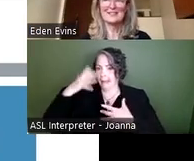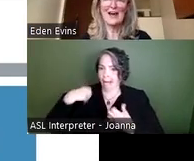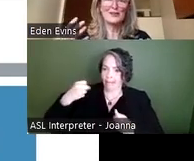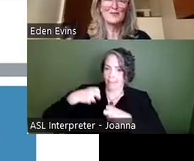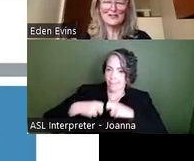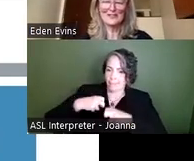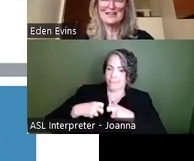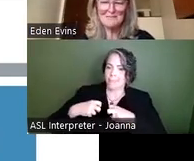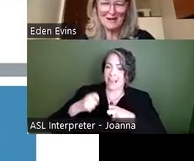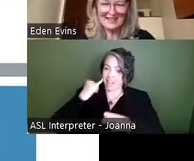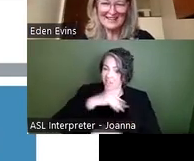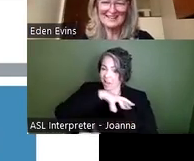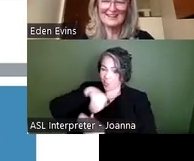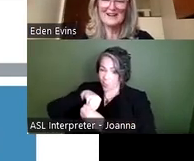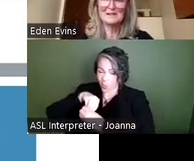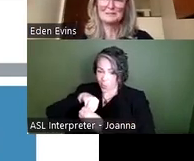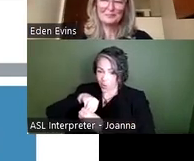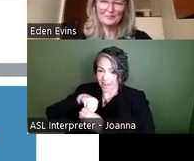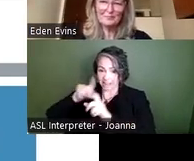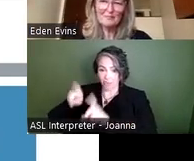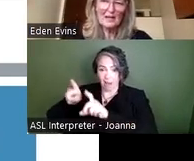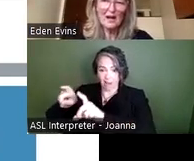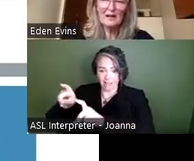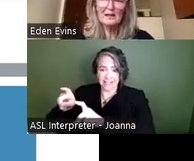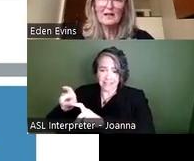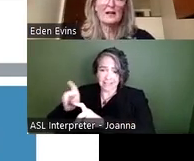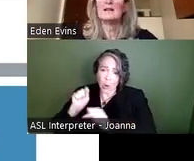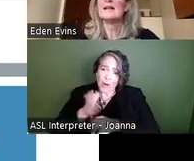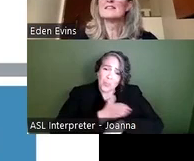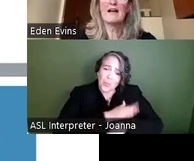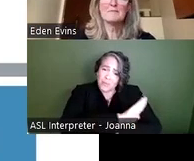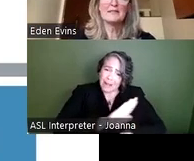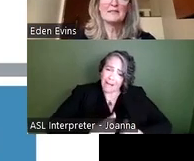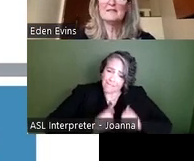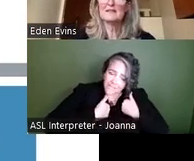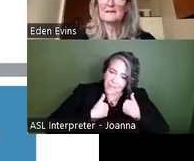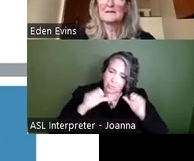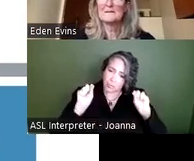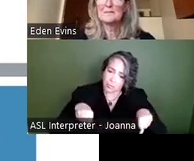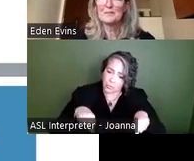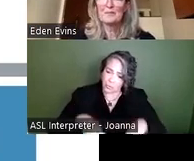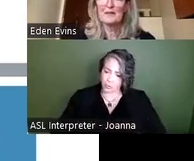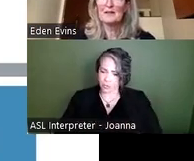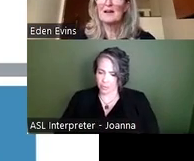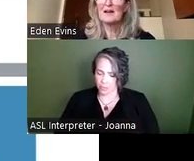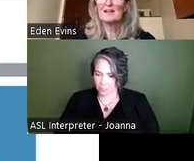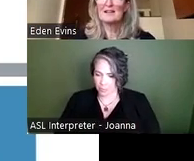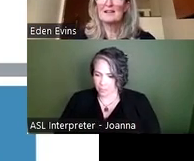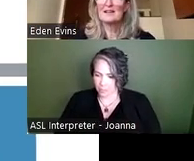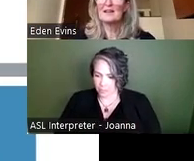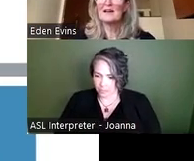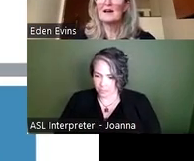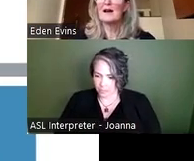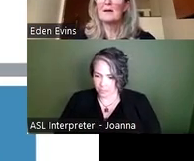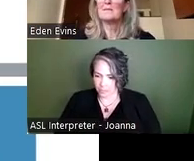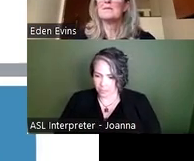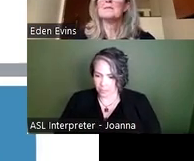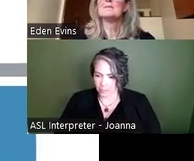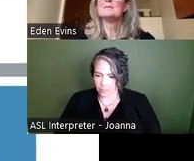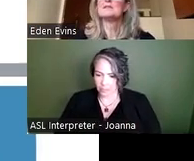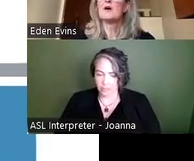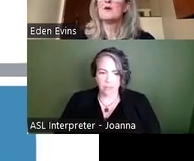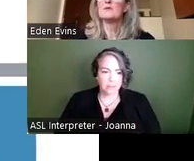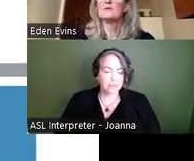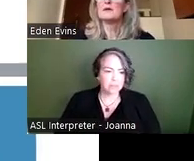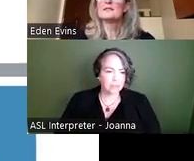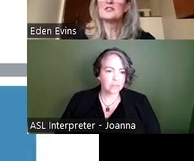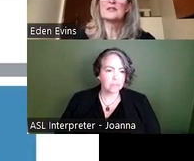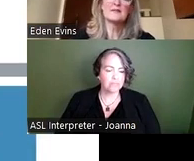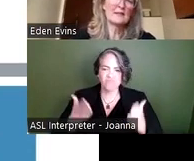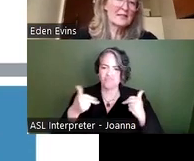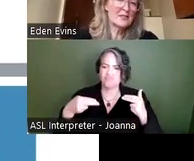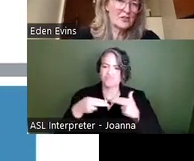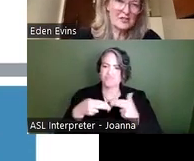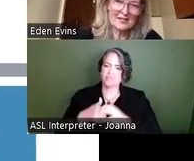it's not too much of a leap I think. The next slide, please. So essentially, this is just